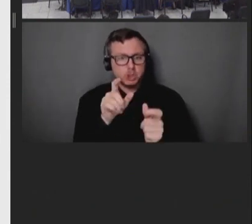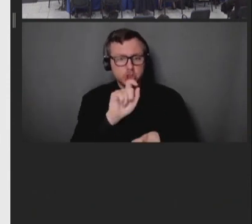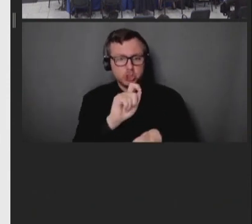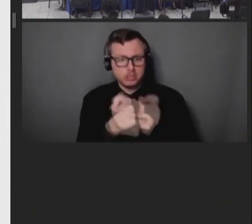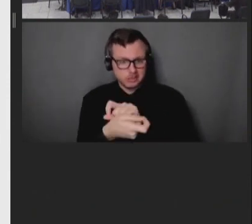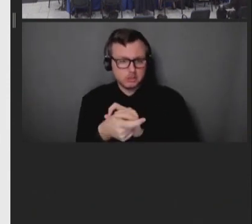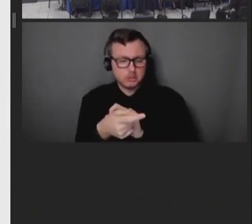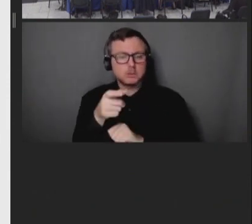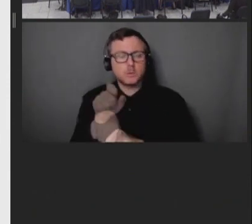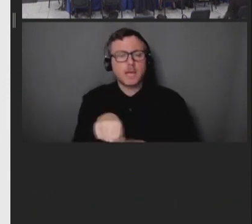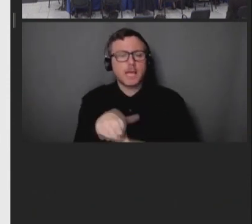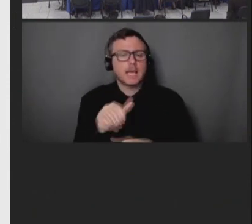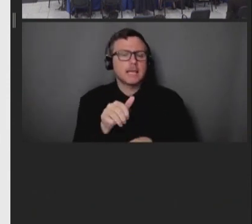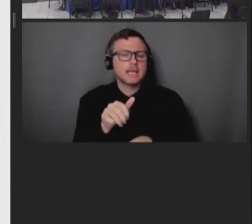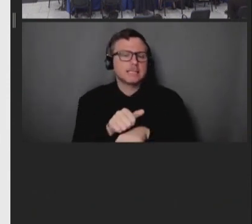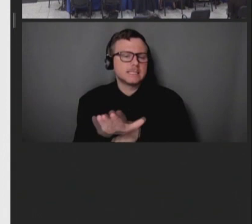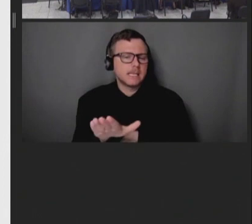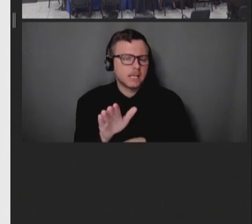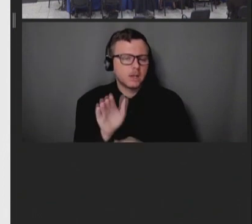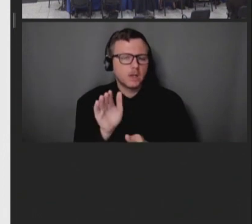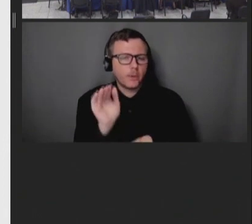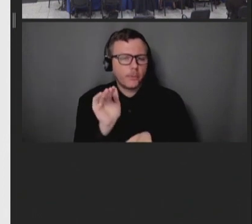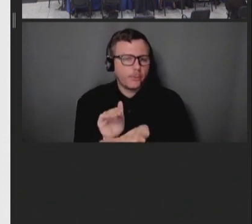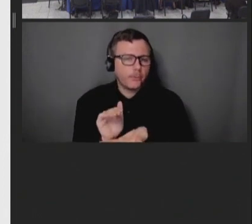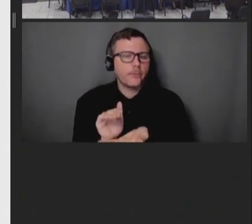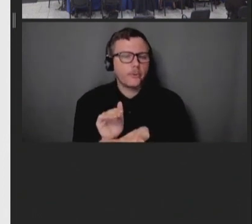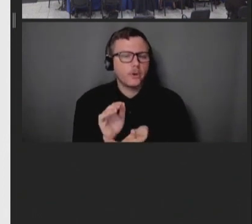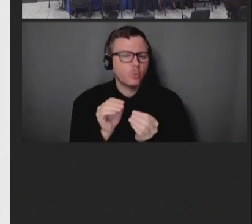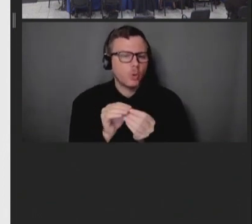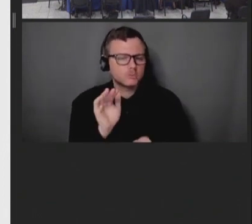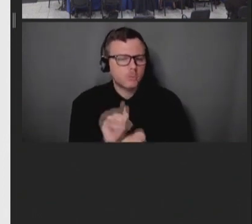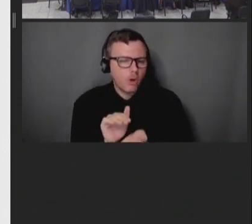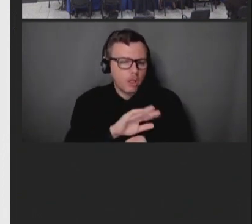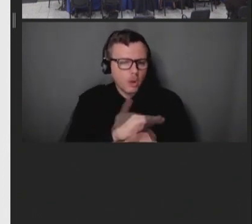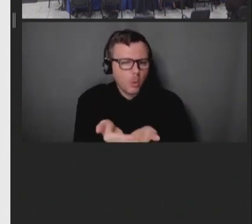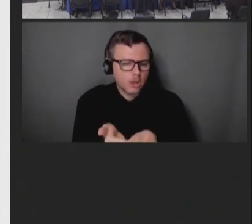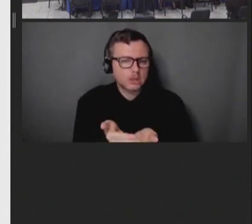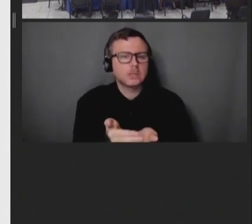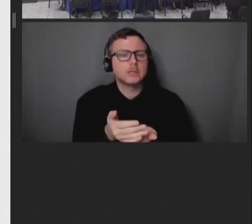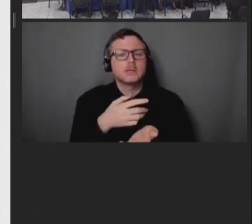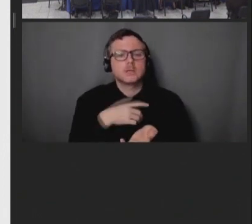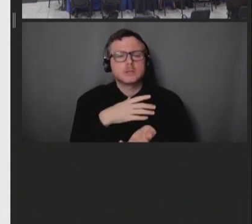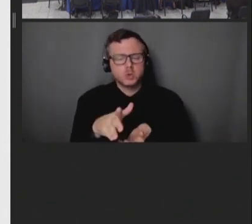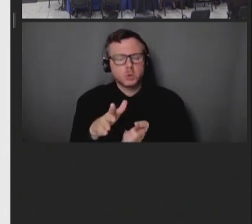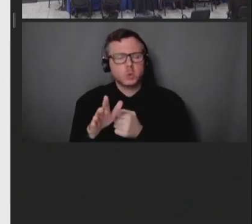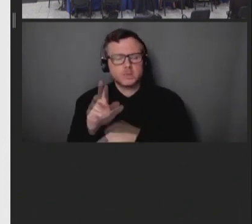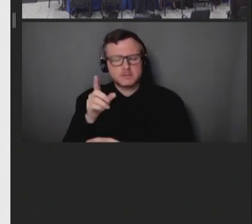send smaller quantities of vaccine out, particularly to rural areas that, you know,